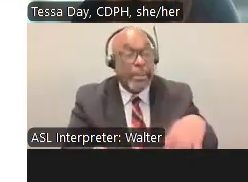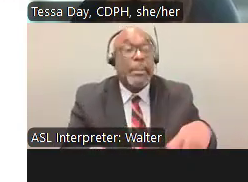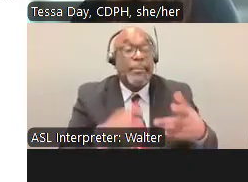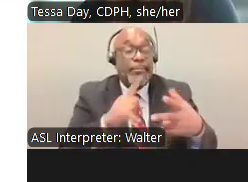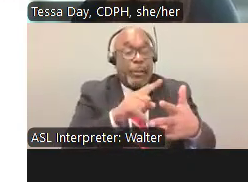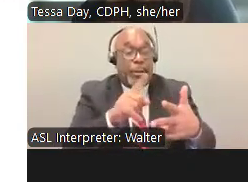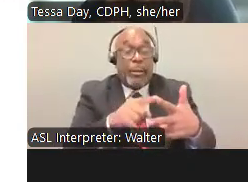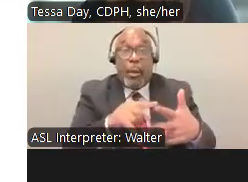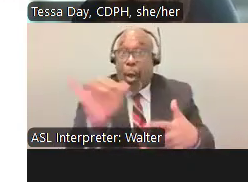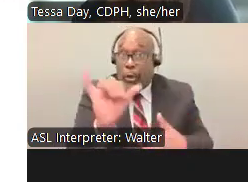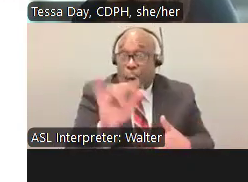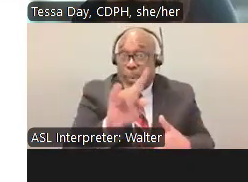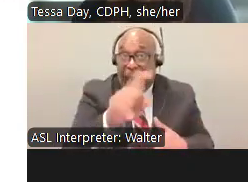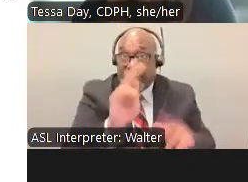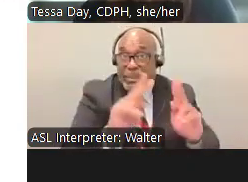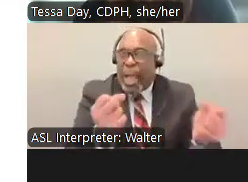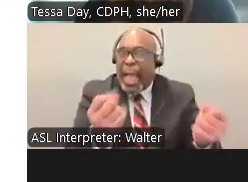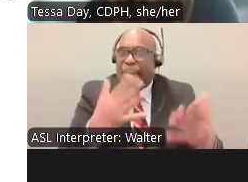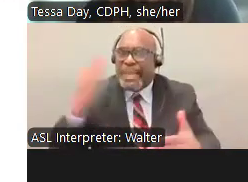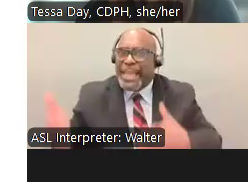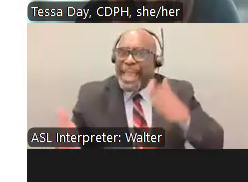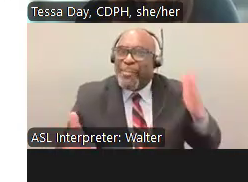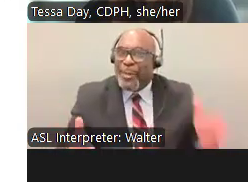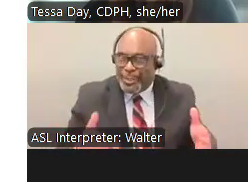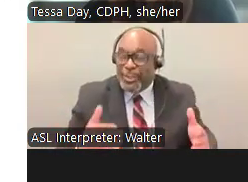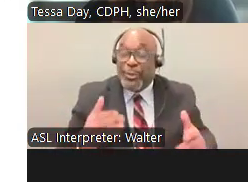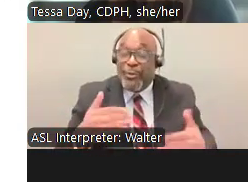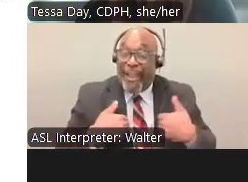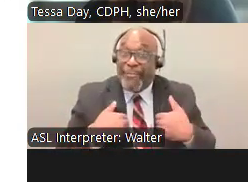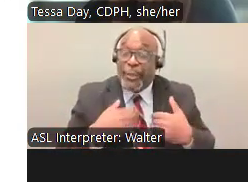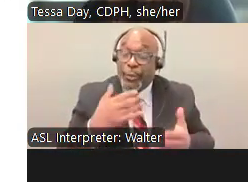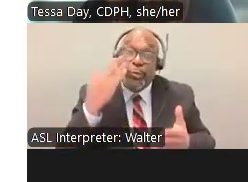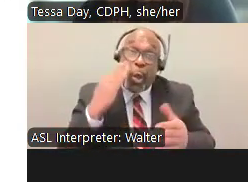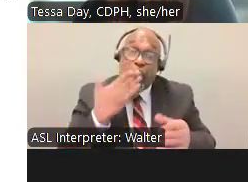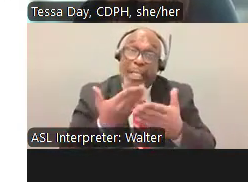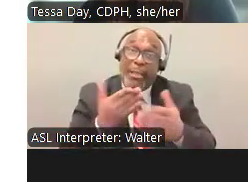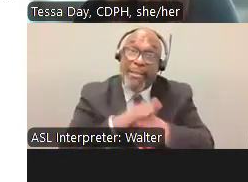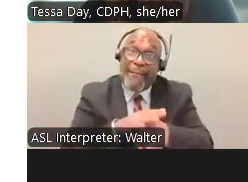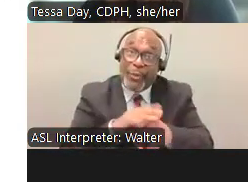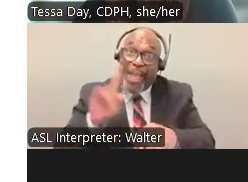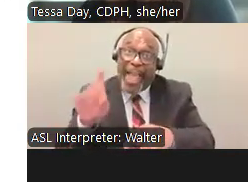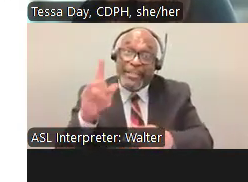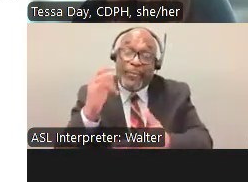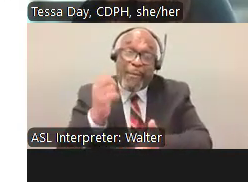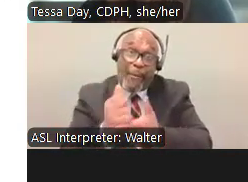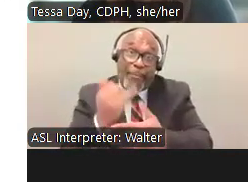13:28:25 people if they have neighbors 13:28:27 they know well enough to ask for 13:28:29 help if they needed it. And we 13:28:30 asked if people feel